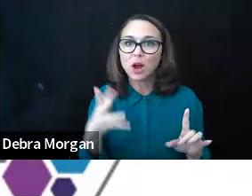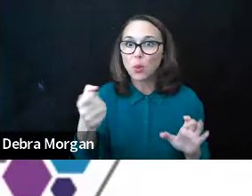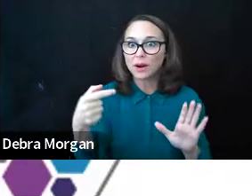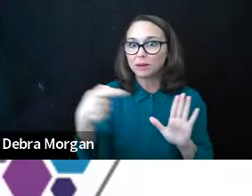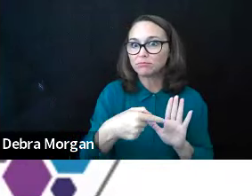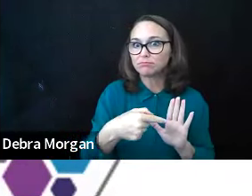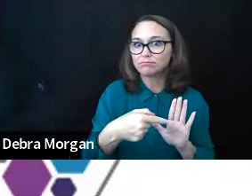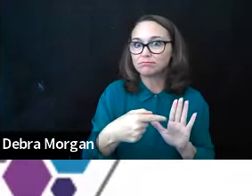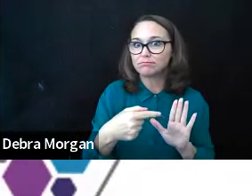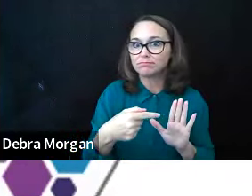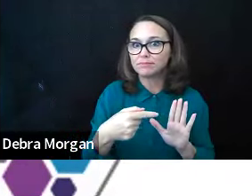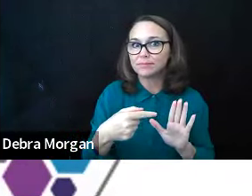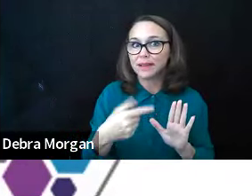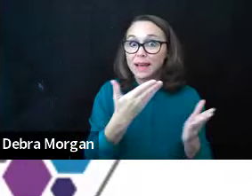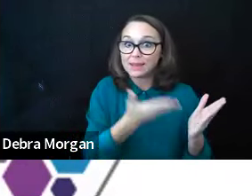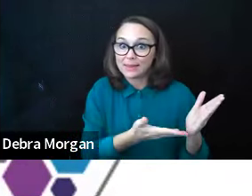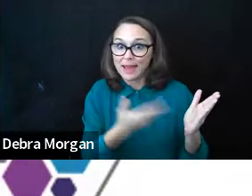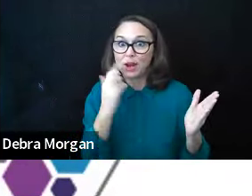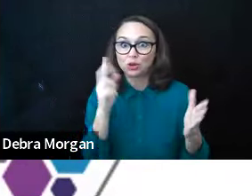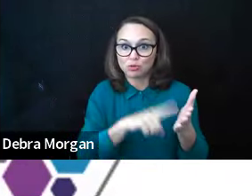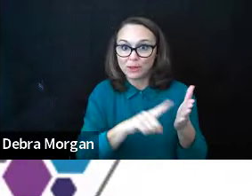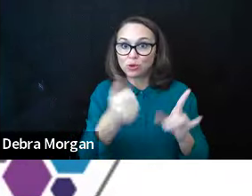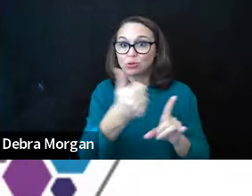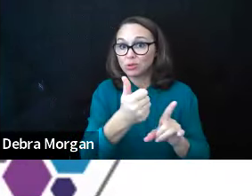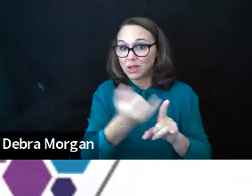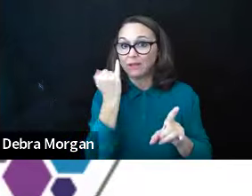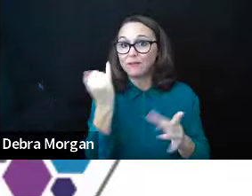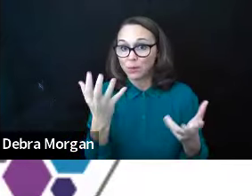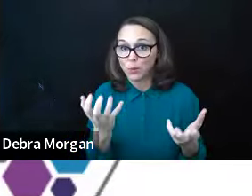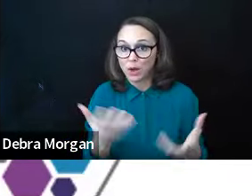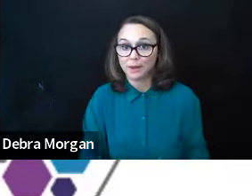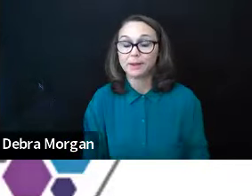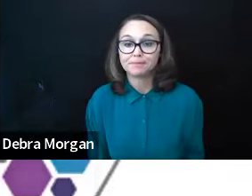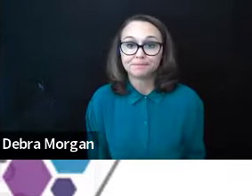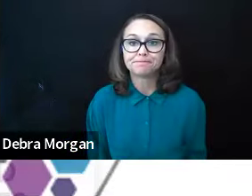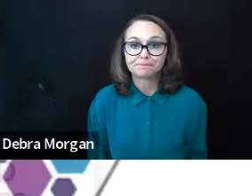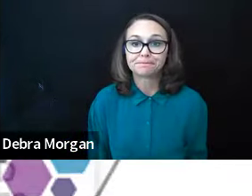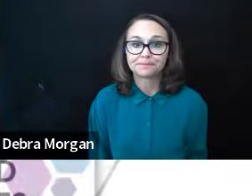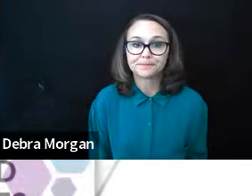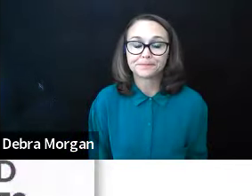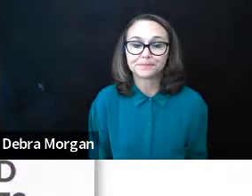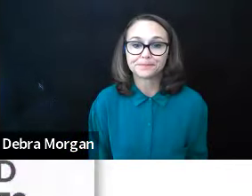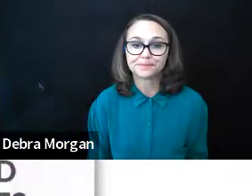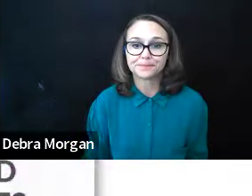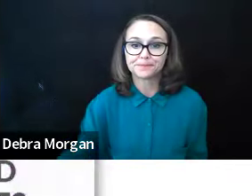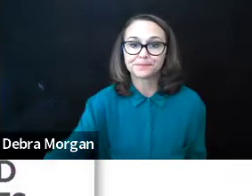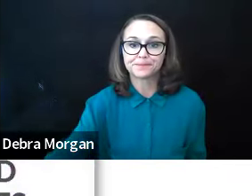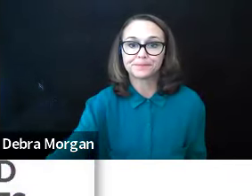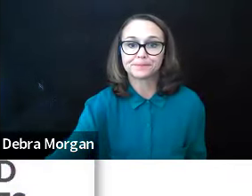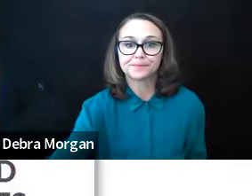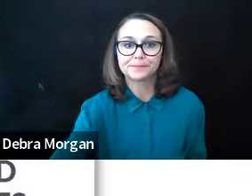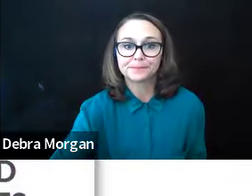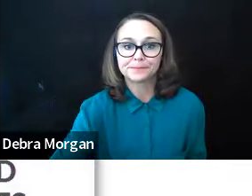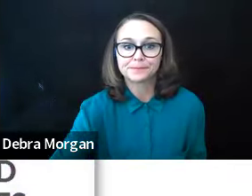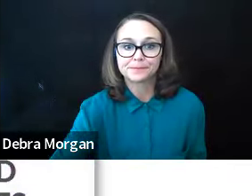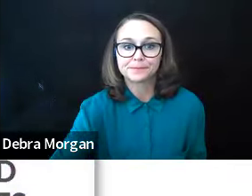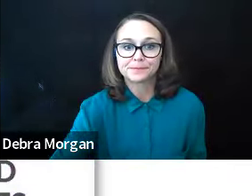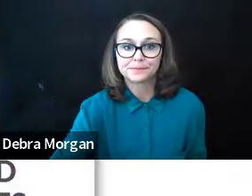for you that it's there if you're interested. Next slide, please. Also on our Veto Violence website,